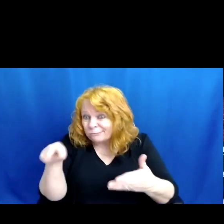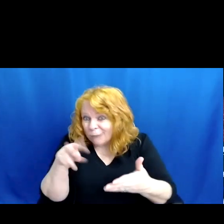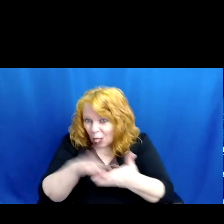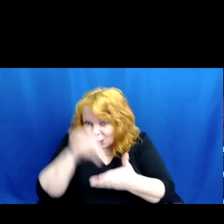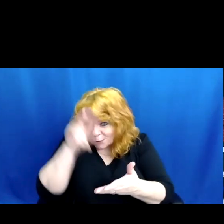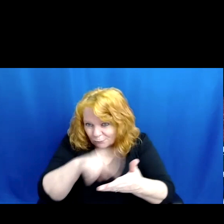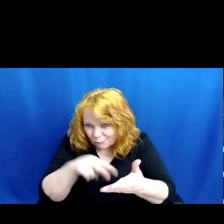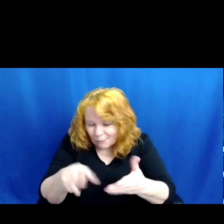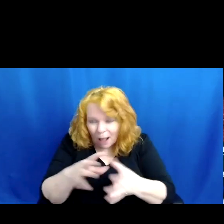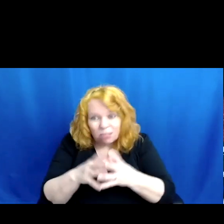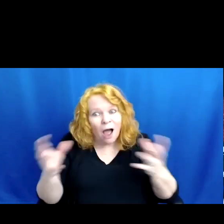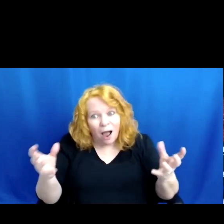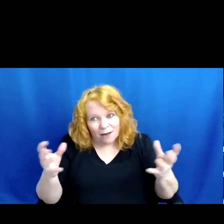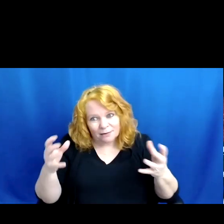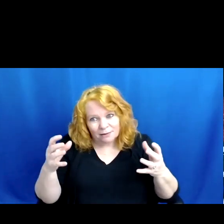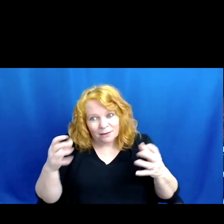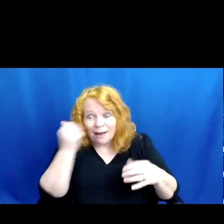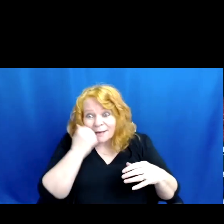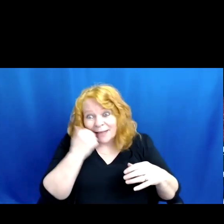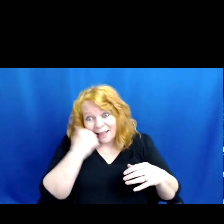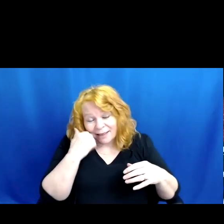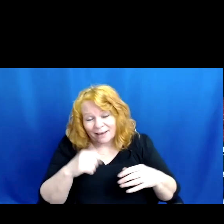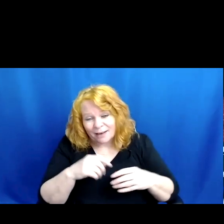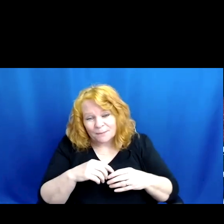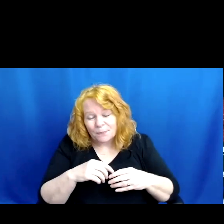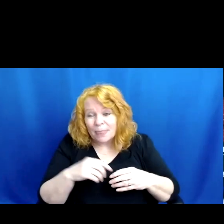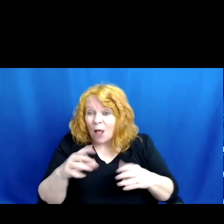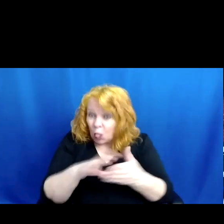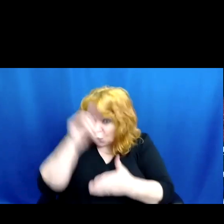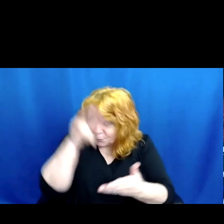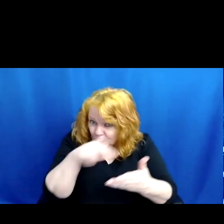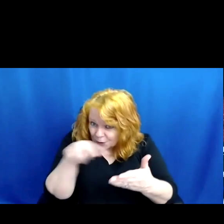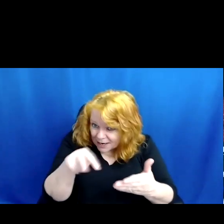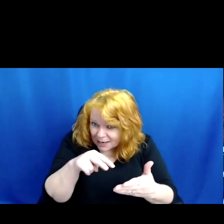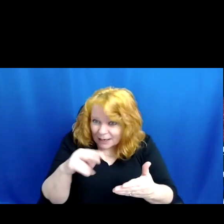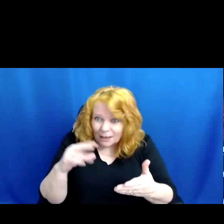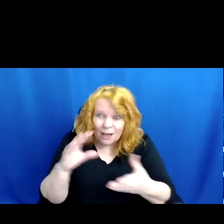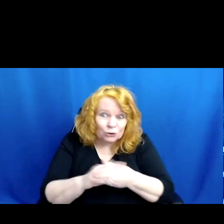on a daily basis. Literacy opportunities are all around the child.